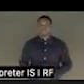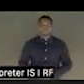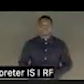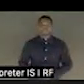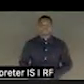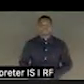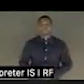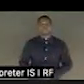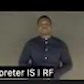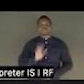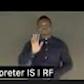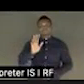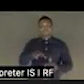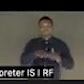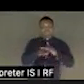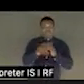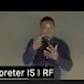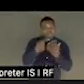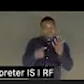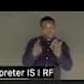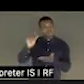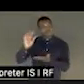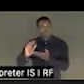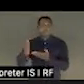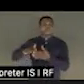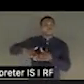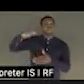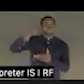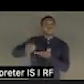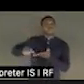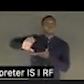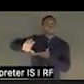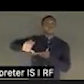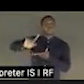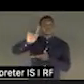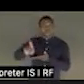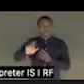So then taxpayers'money is lost in that vicious circle as well.